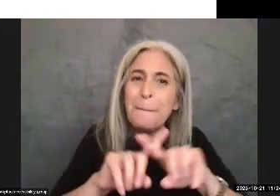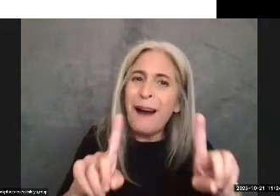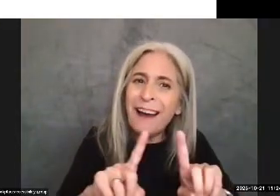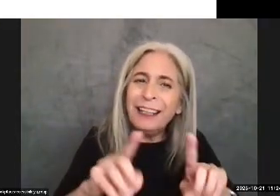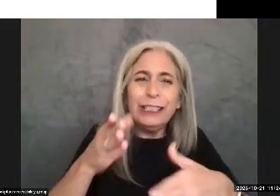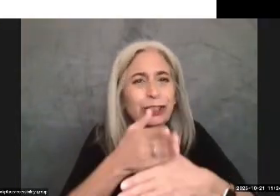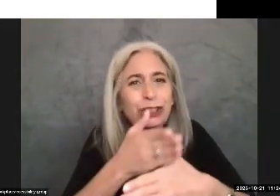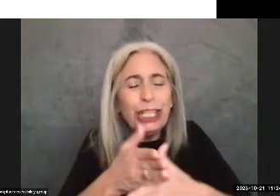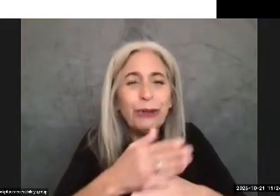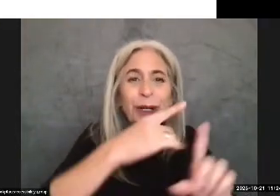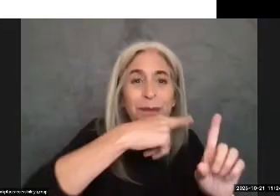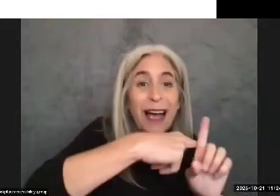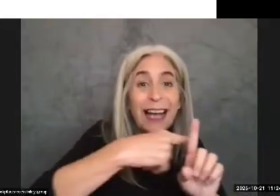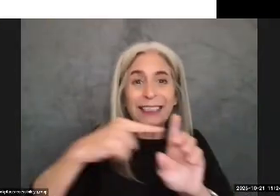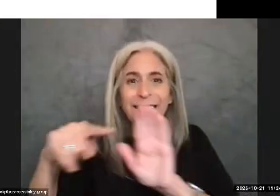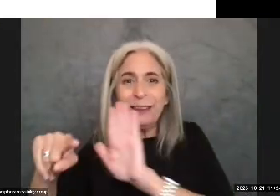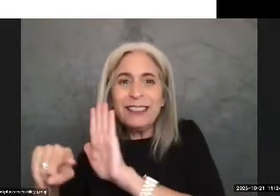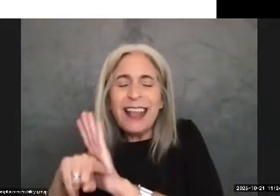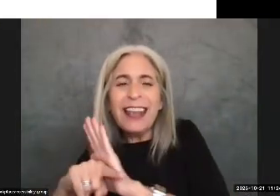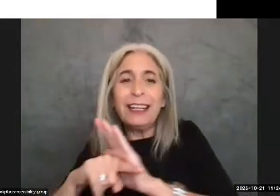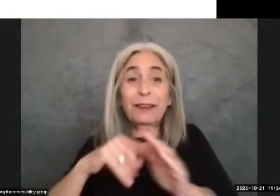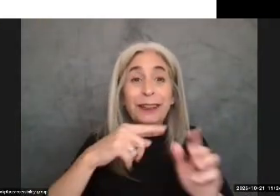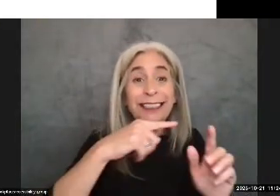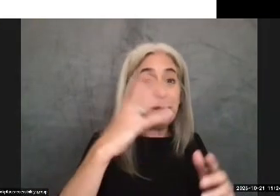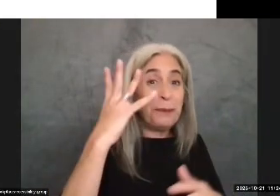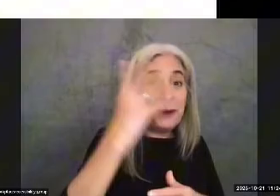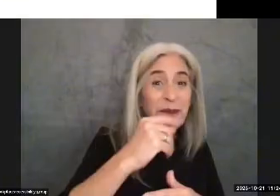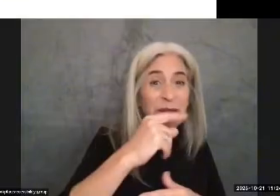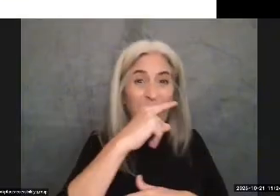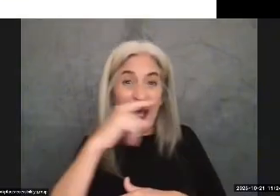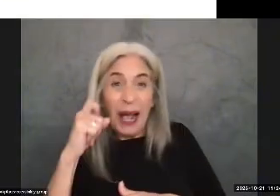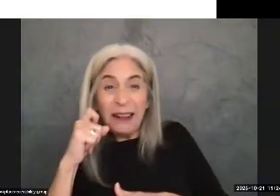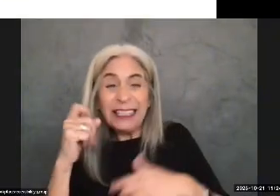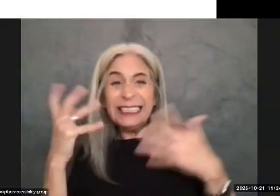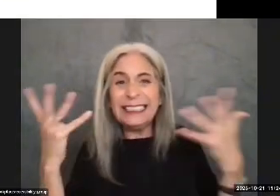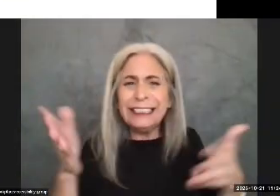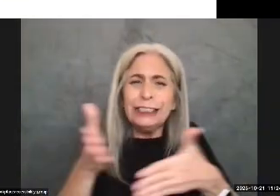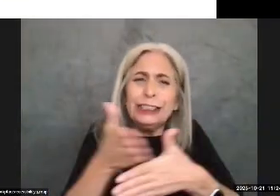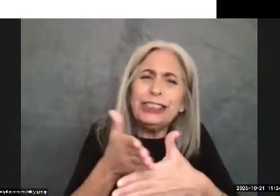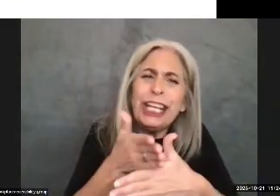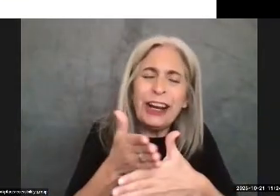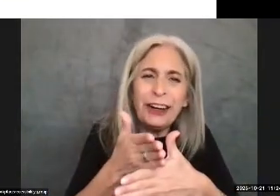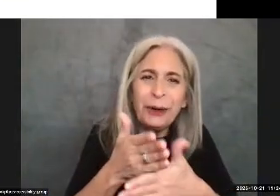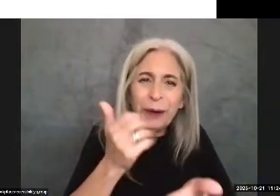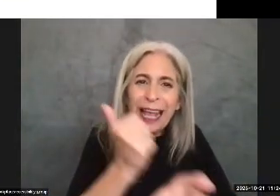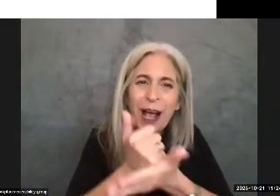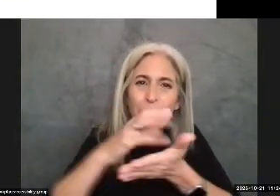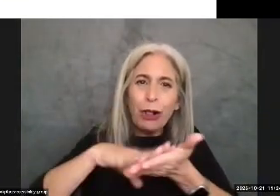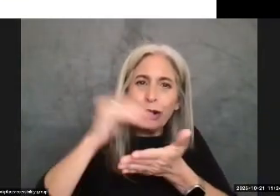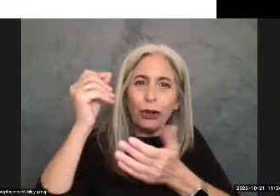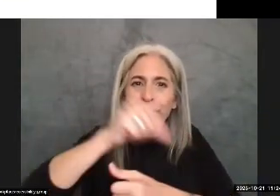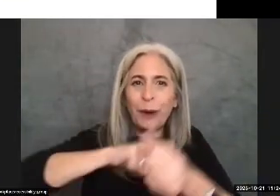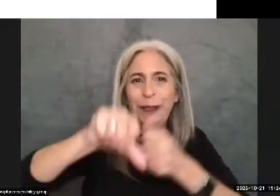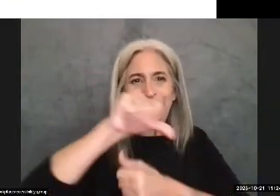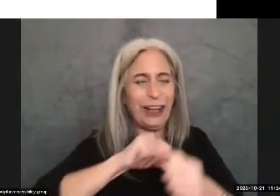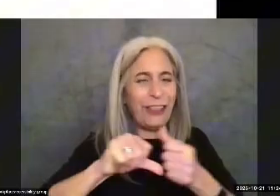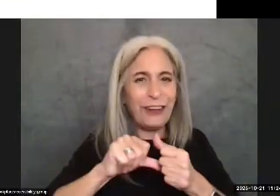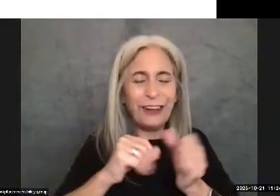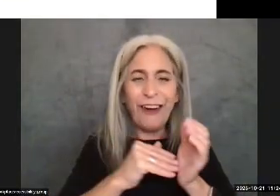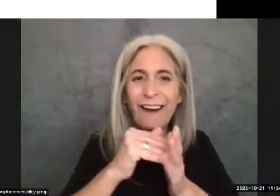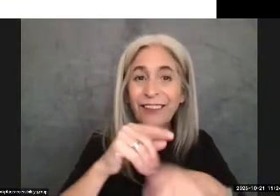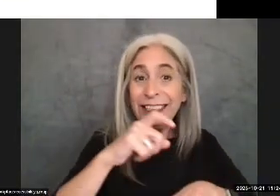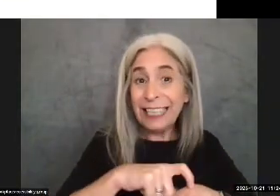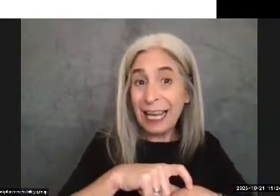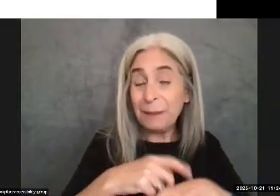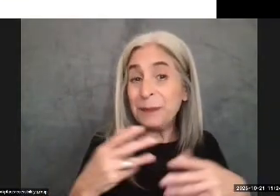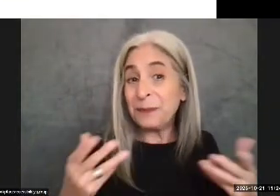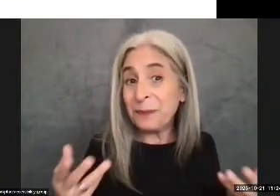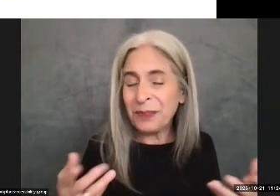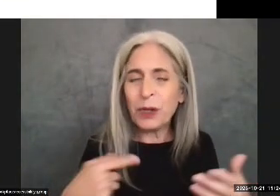Kathleen DeForest: So sharing the good, the bad, and the ugly can help others learn, and it can help us learn from other people. Oftentimes.